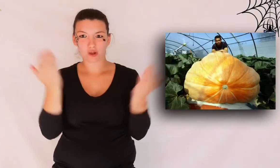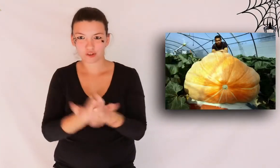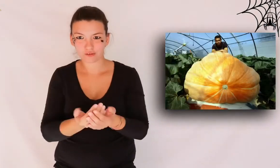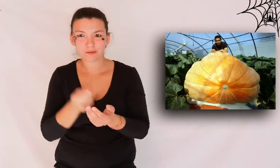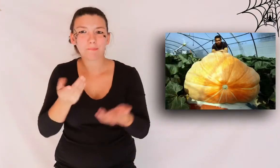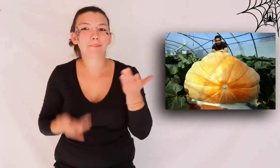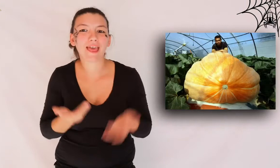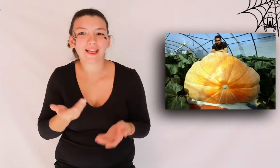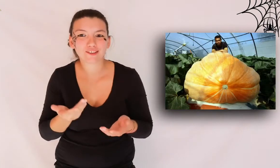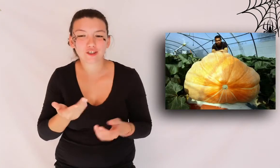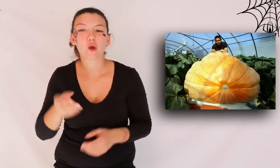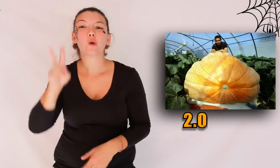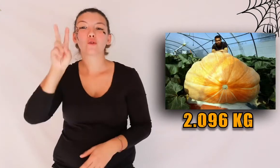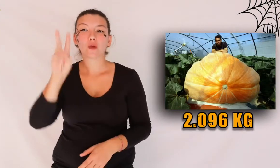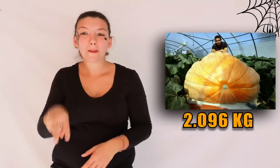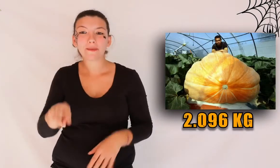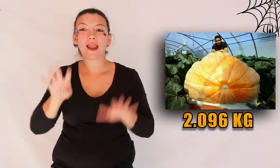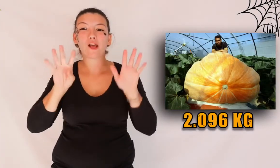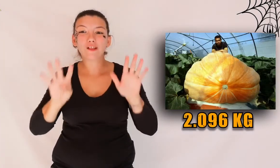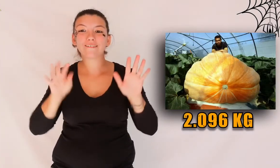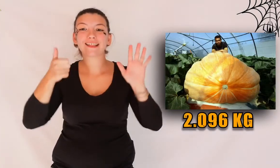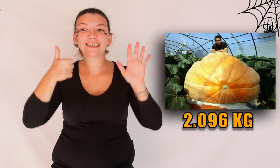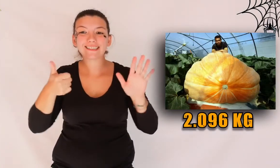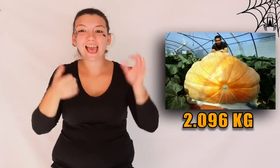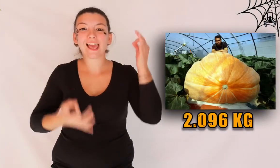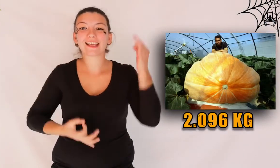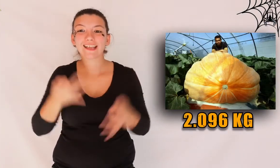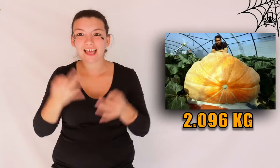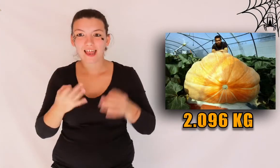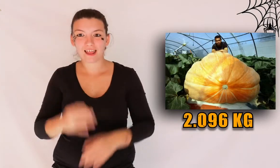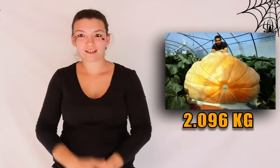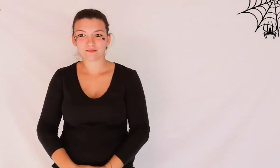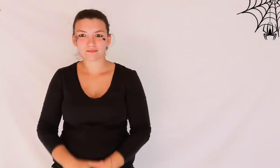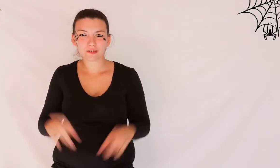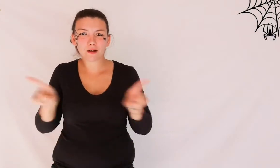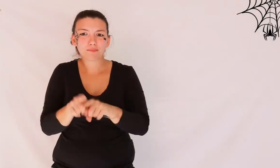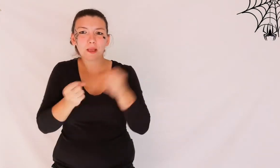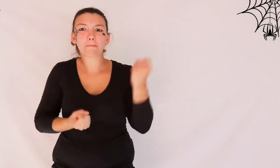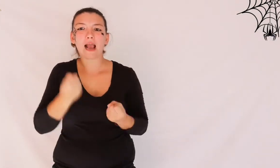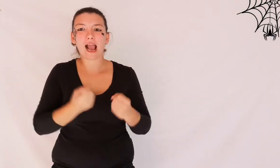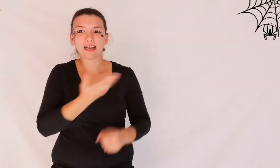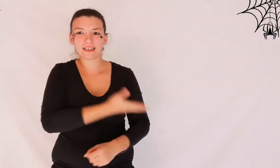weighing 2096 kg, as much as a car.